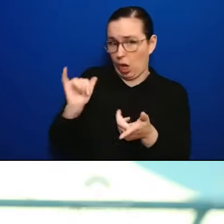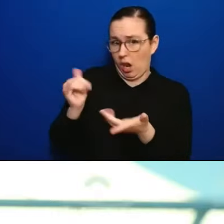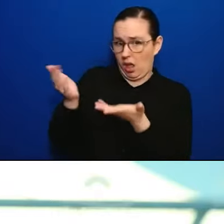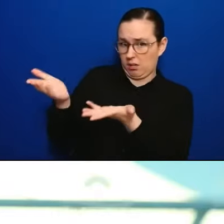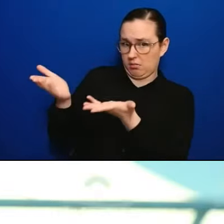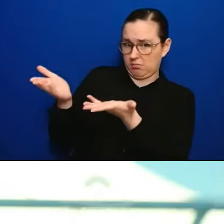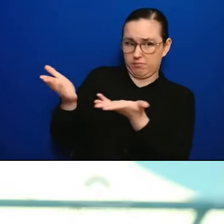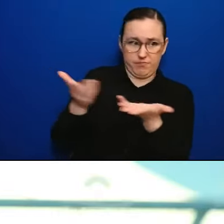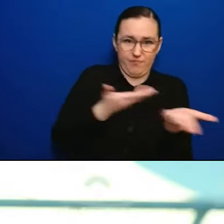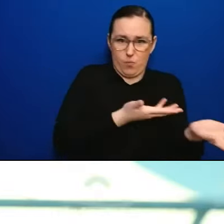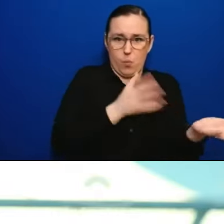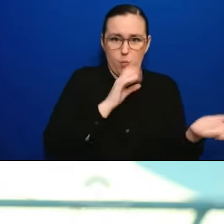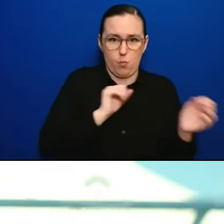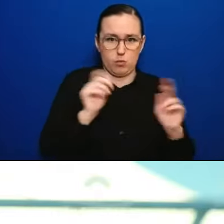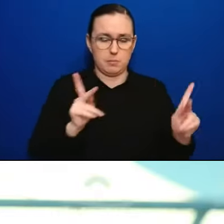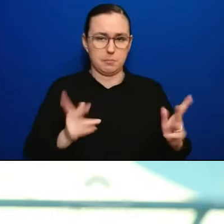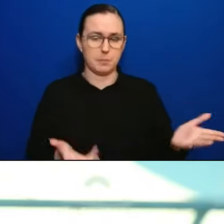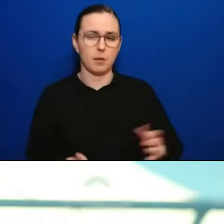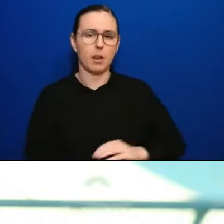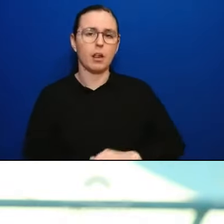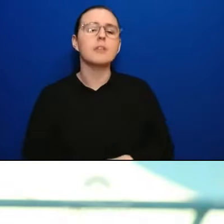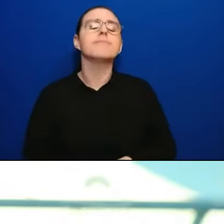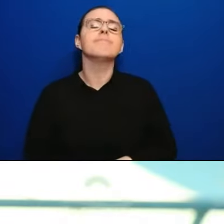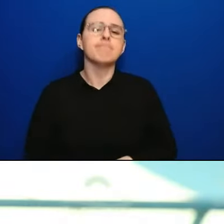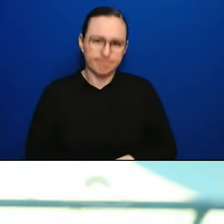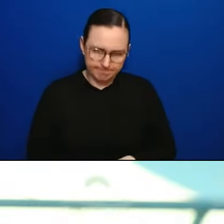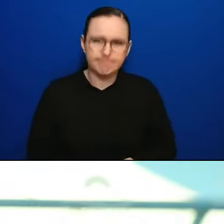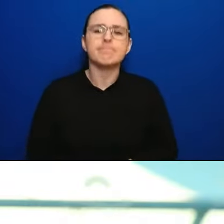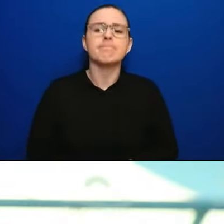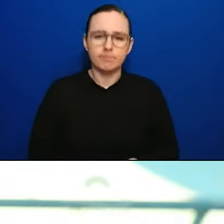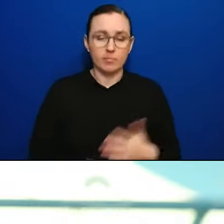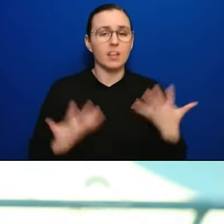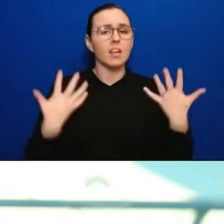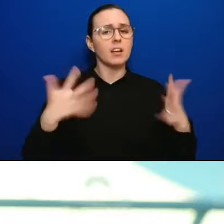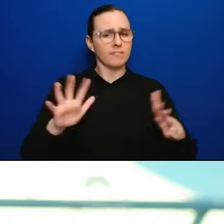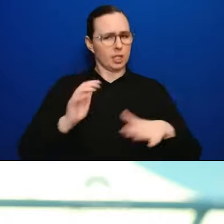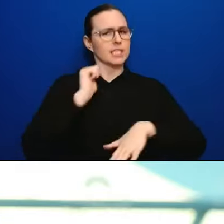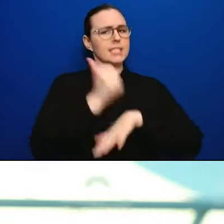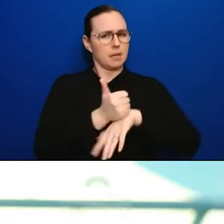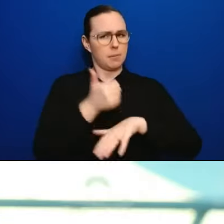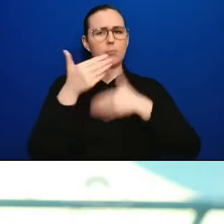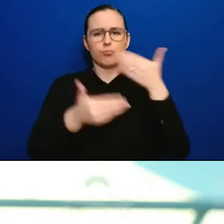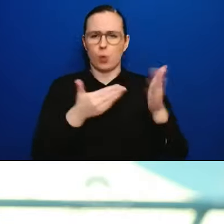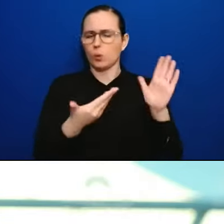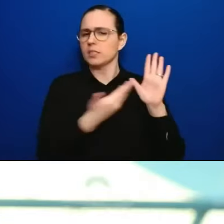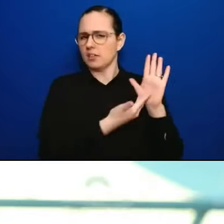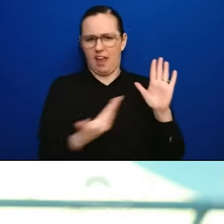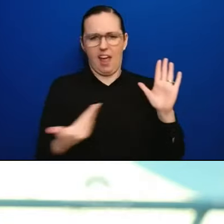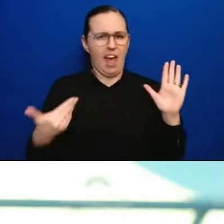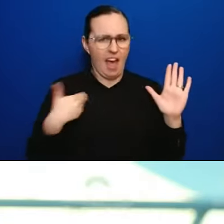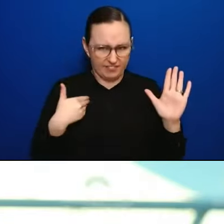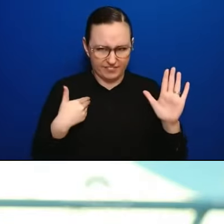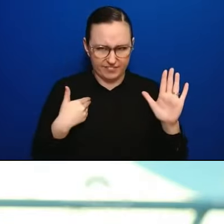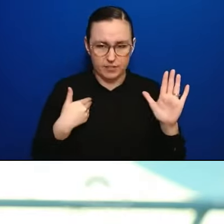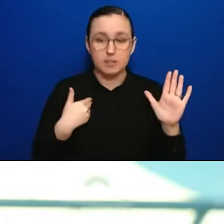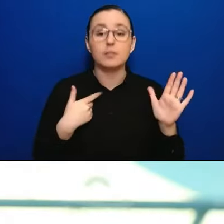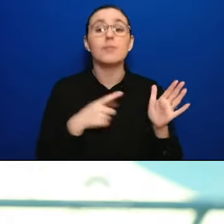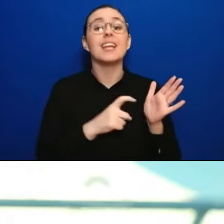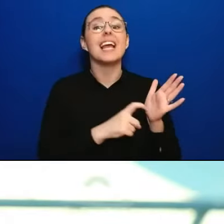approved by the care home administrator? Could you just walk through the differences there and what it means for seniors. That's